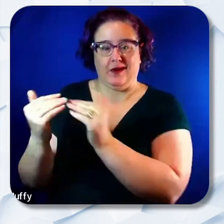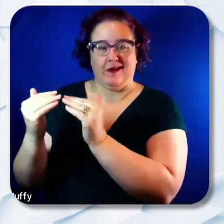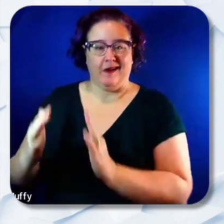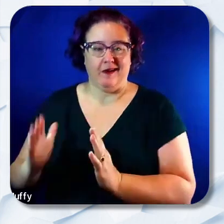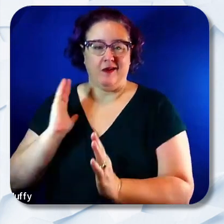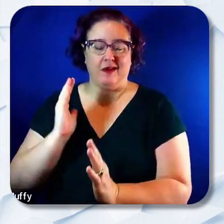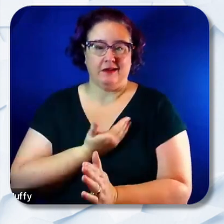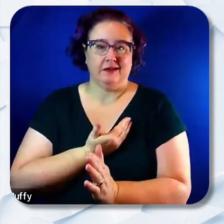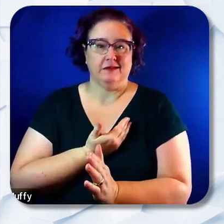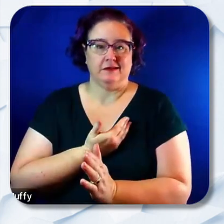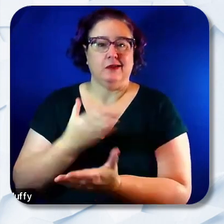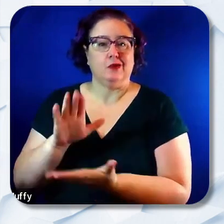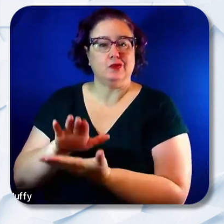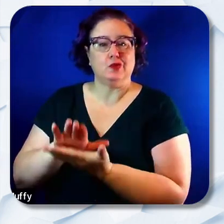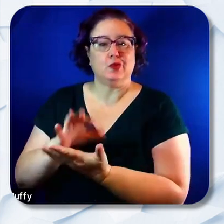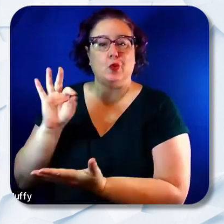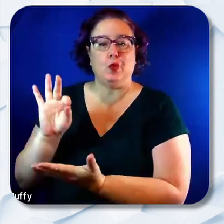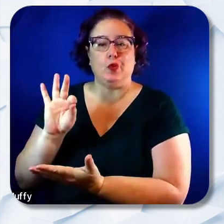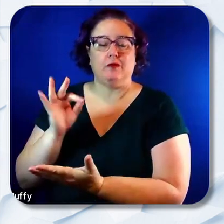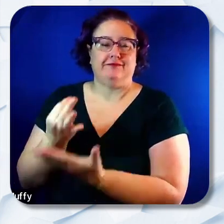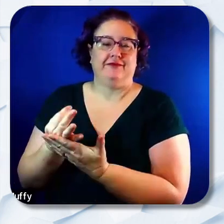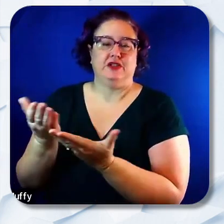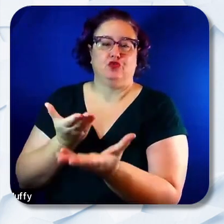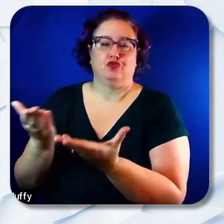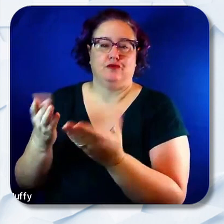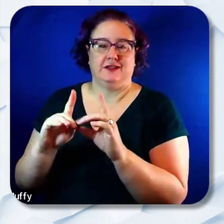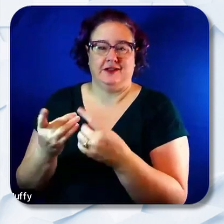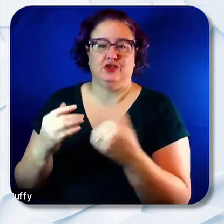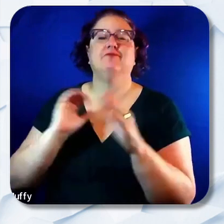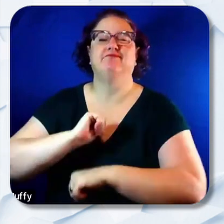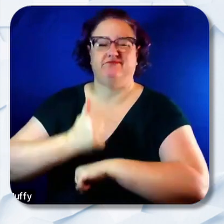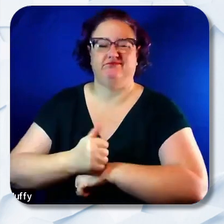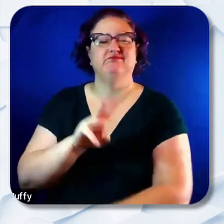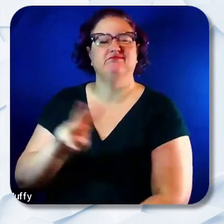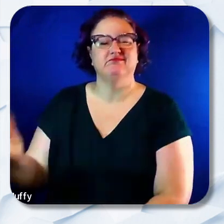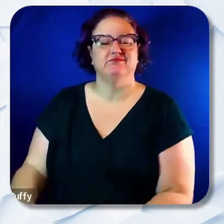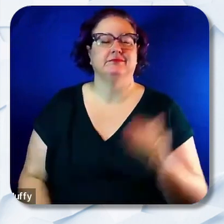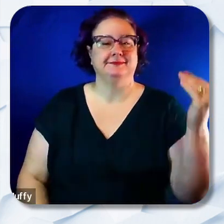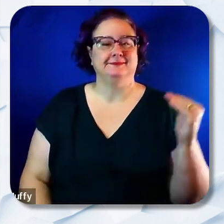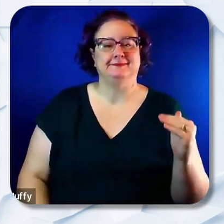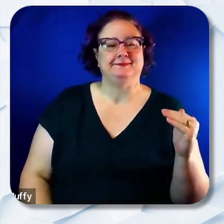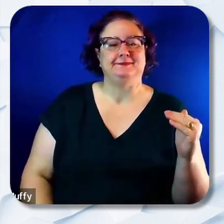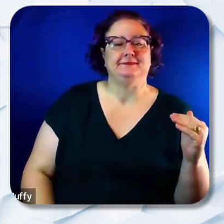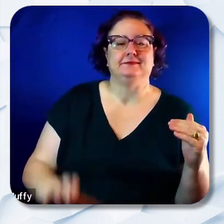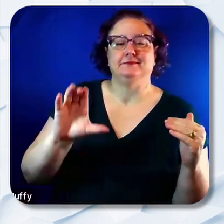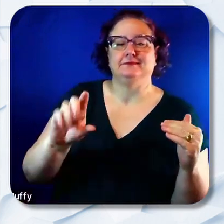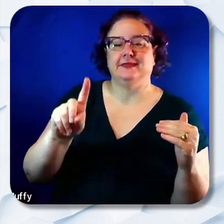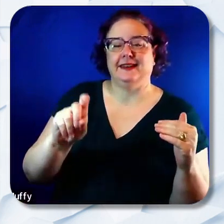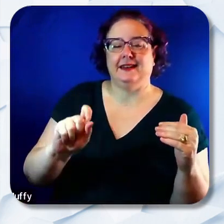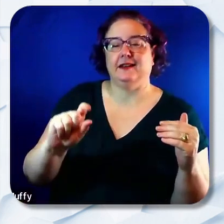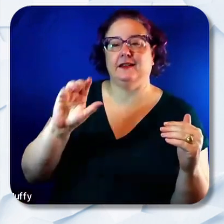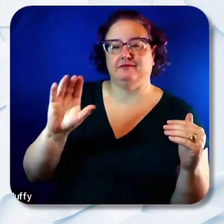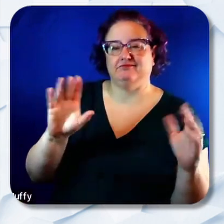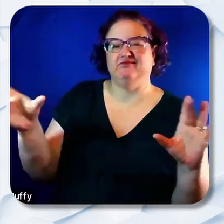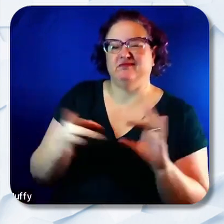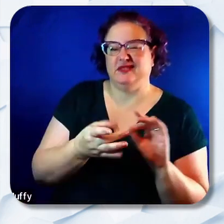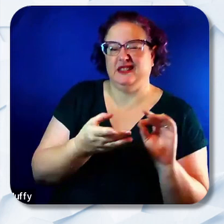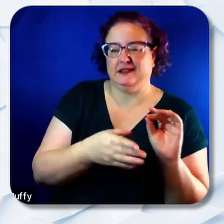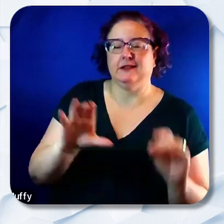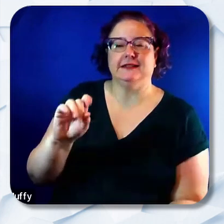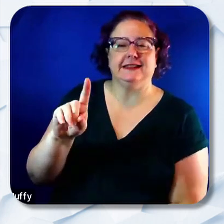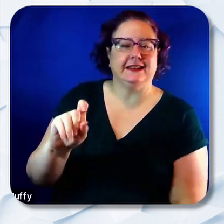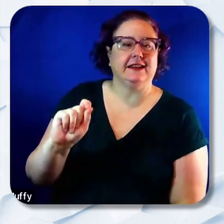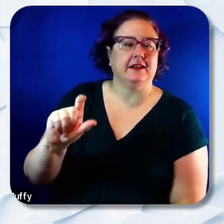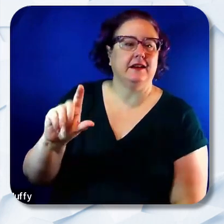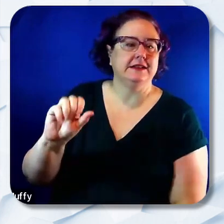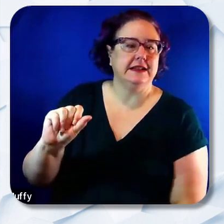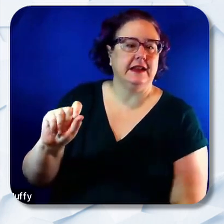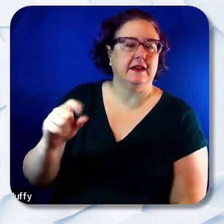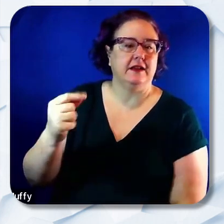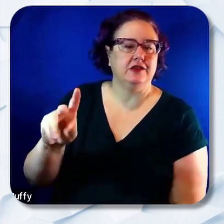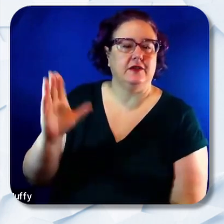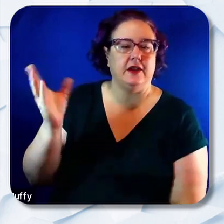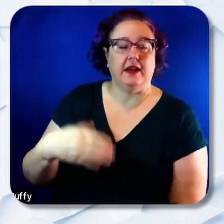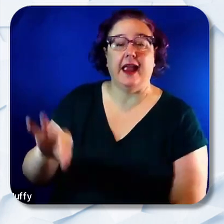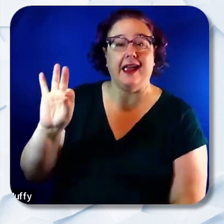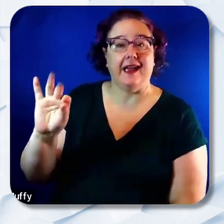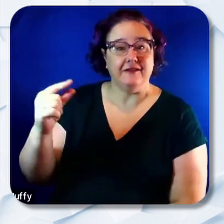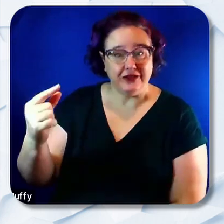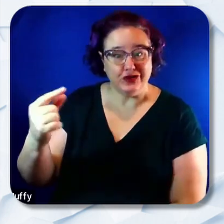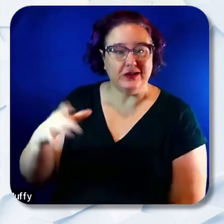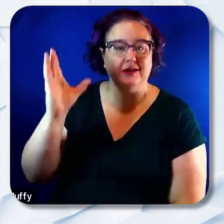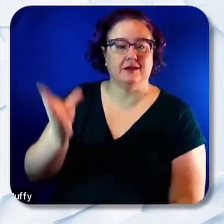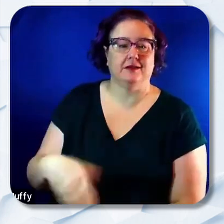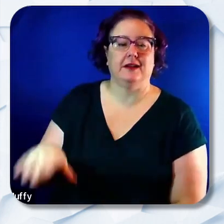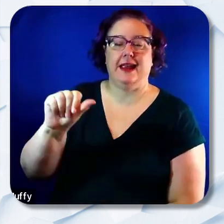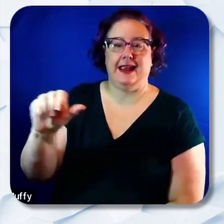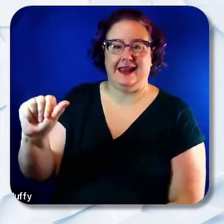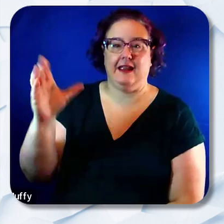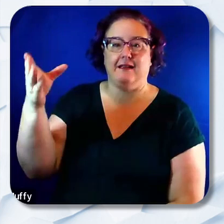Division have created a web page at https://www.cde.ca.gov/fg/aa/ca/educatoreffectiveness.asp.